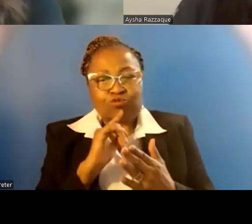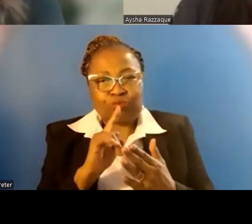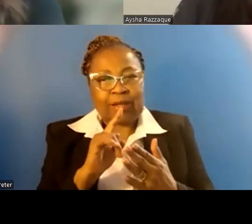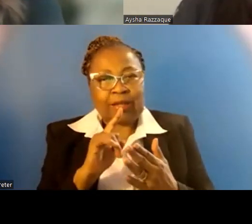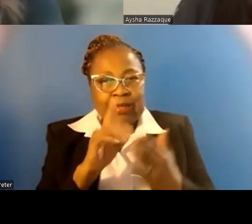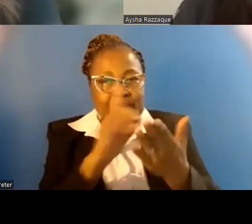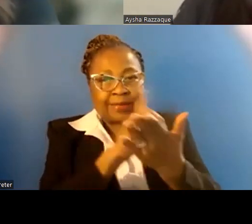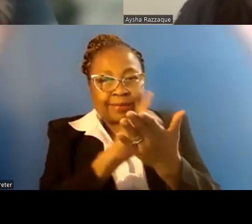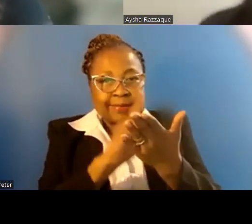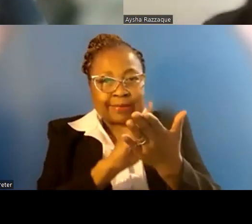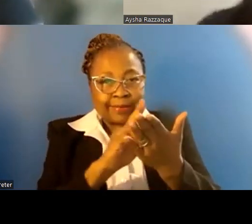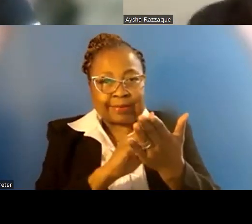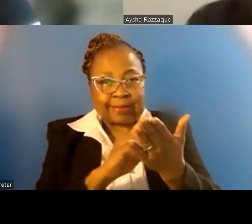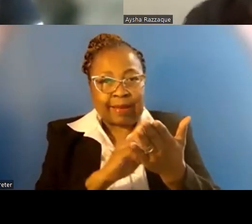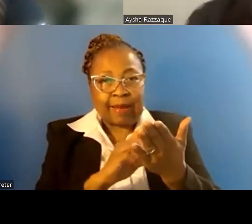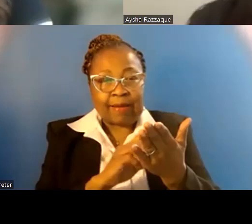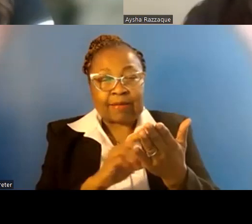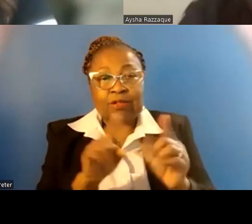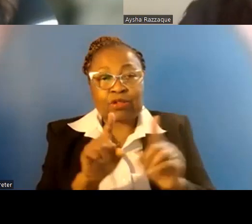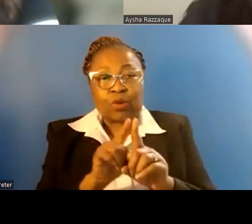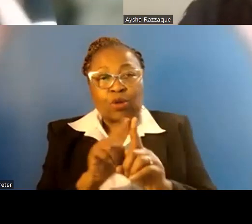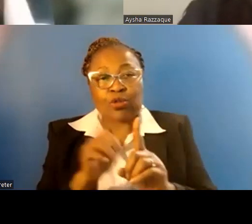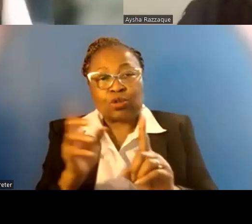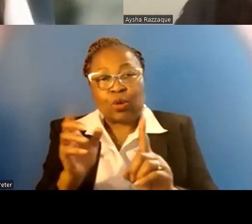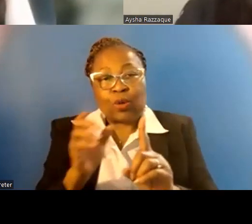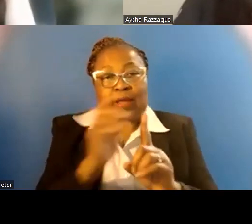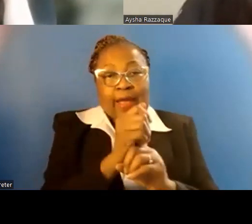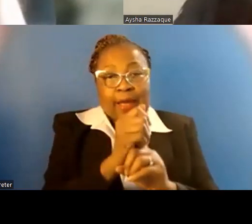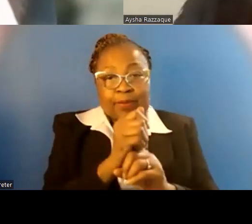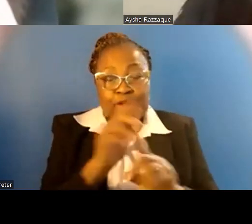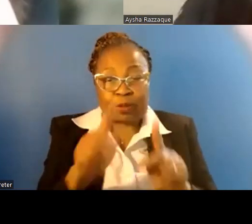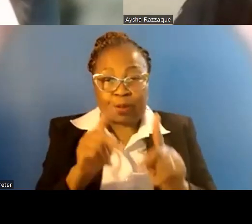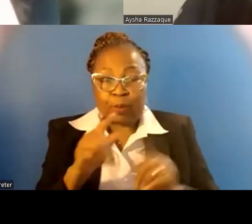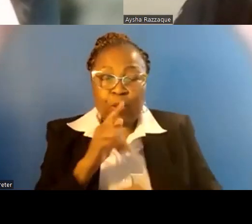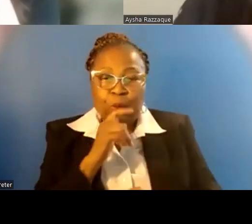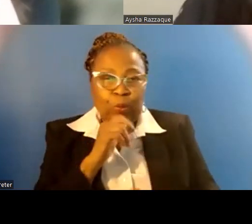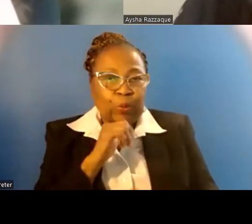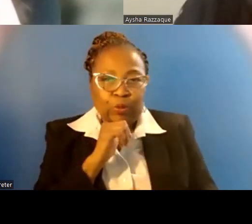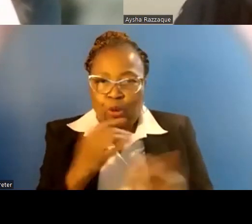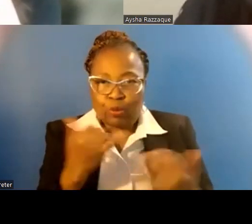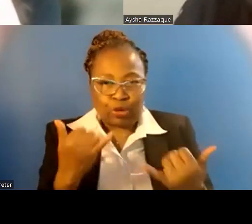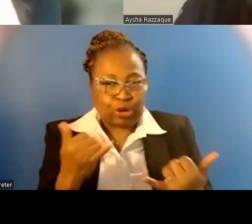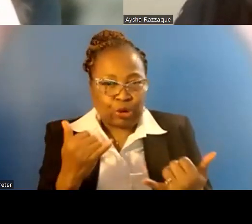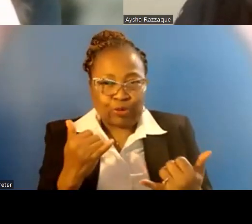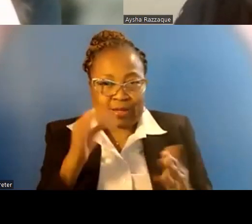to also capture folks who may not currently identify as a person with a disability.